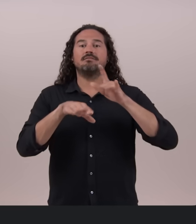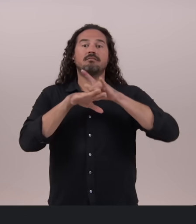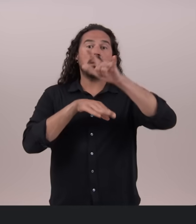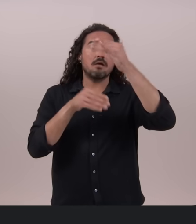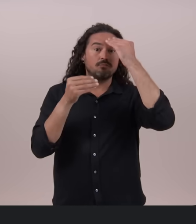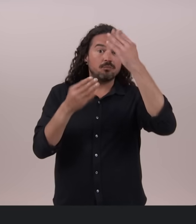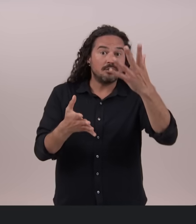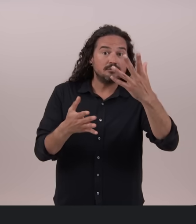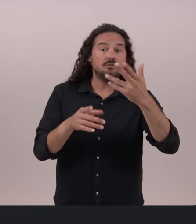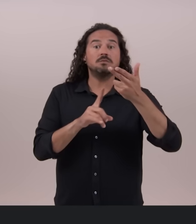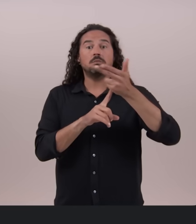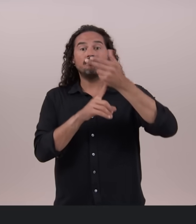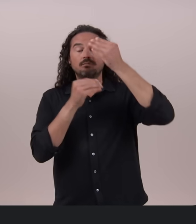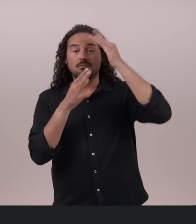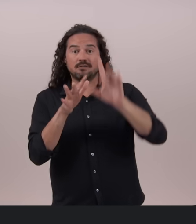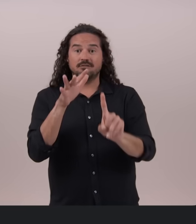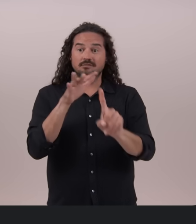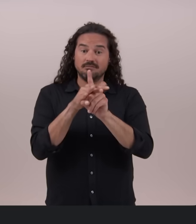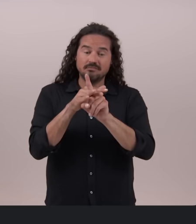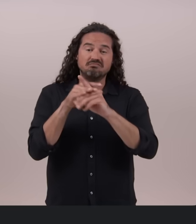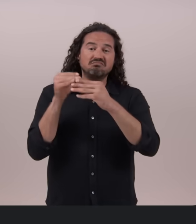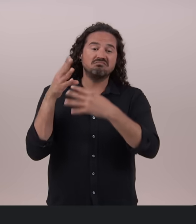information and more.